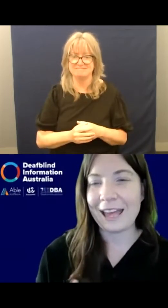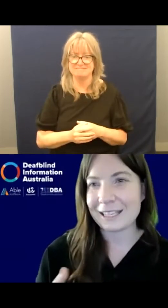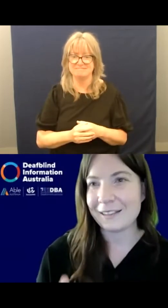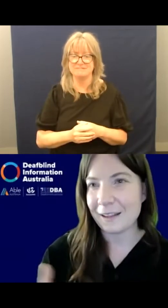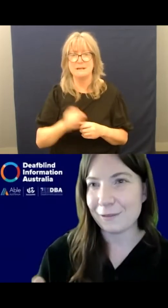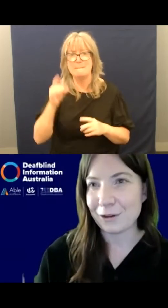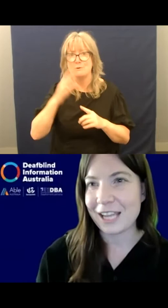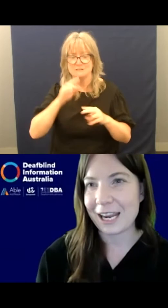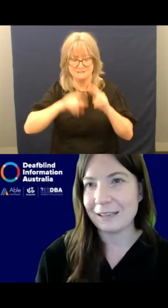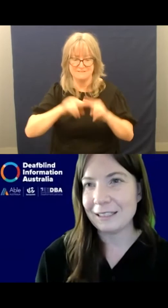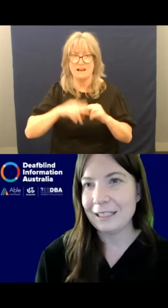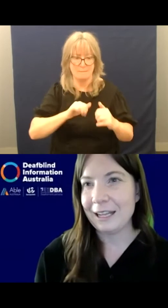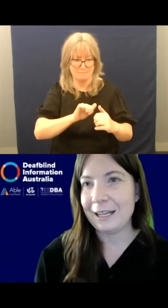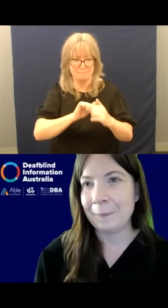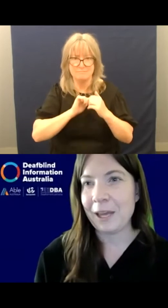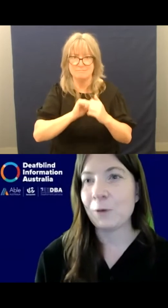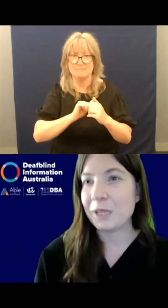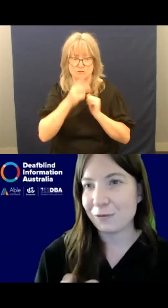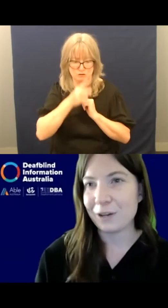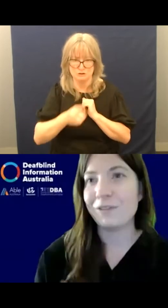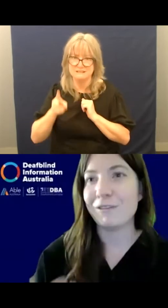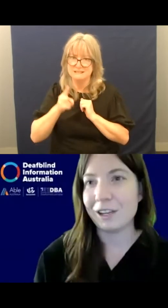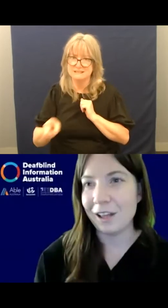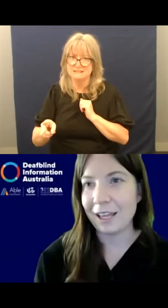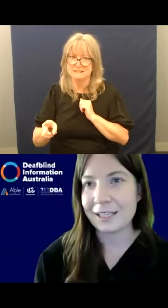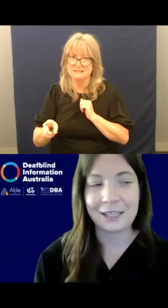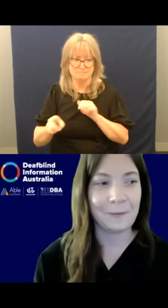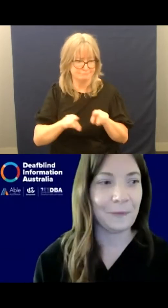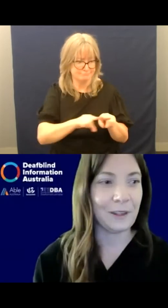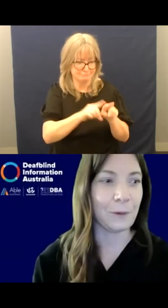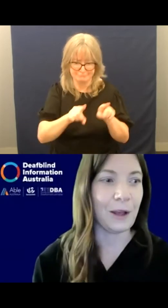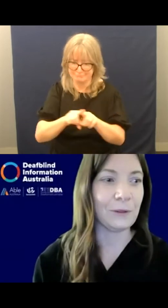a sense of routine, and it will be different for every client as well.